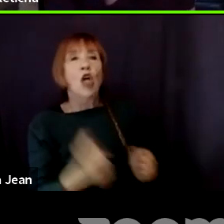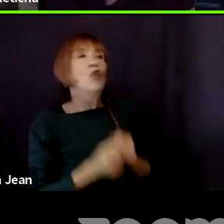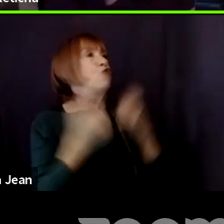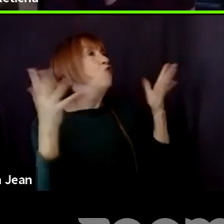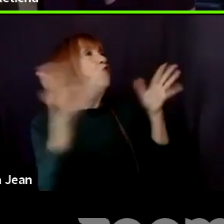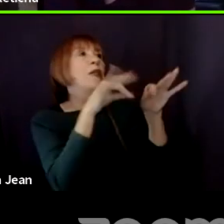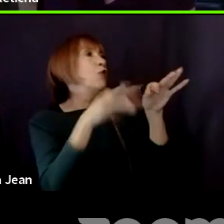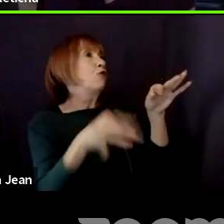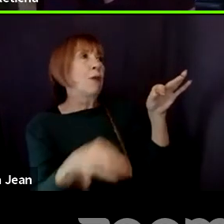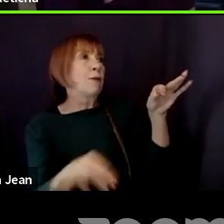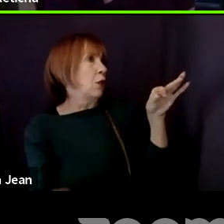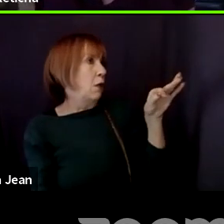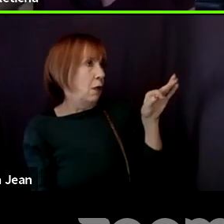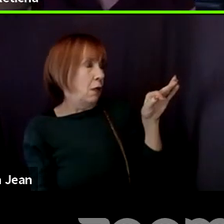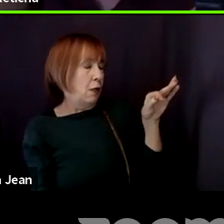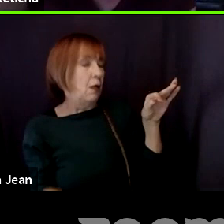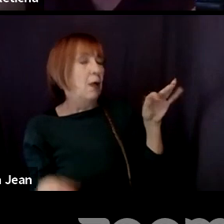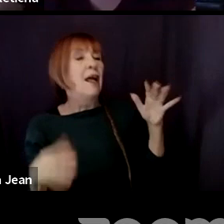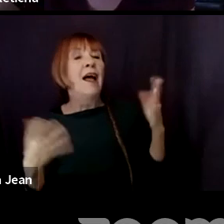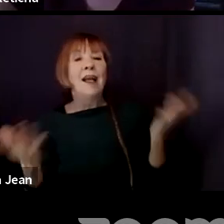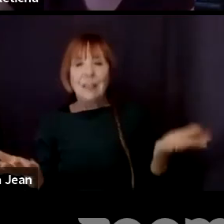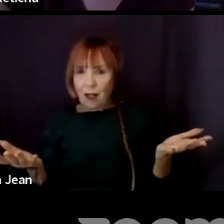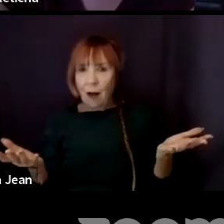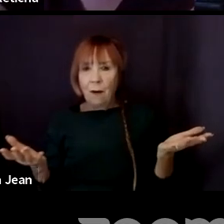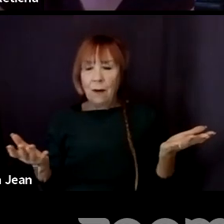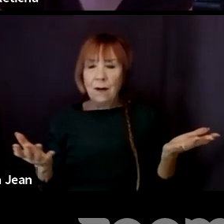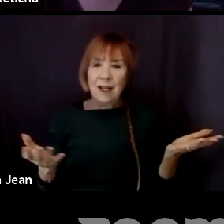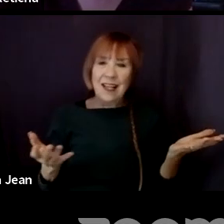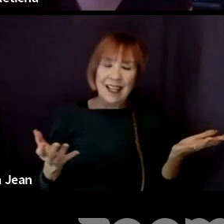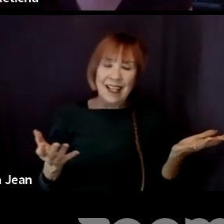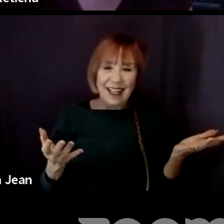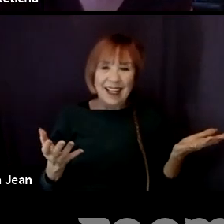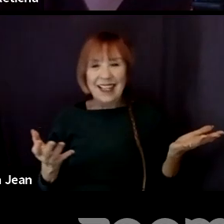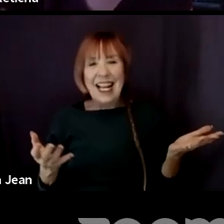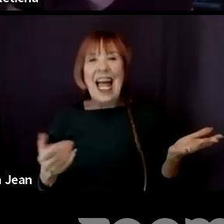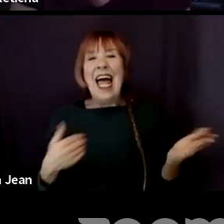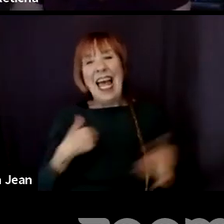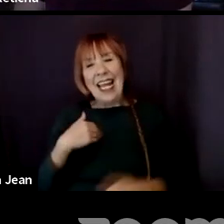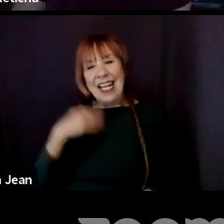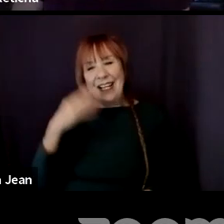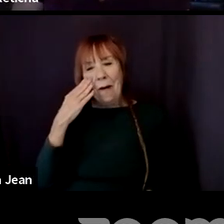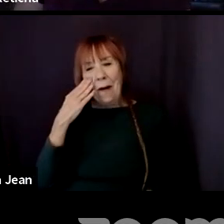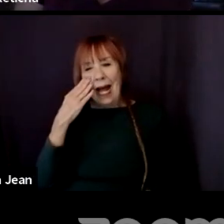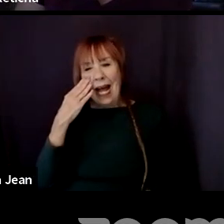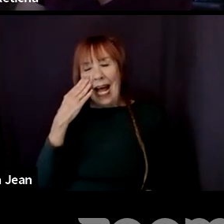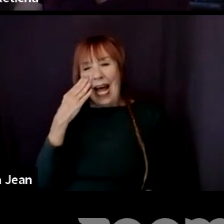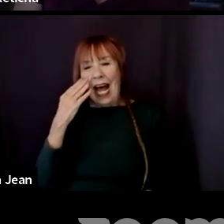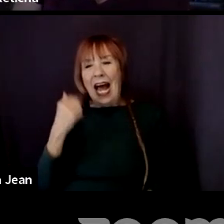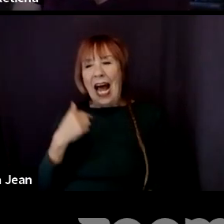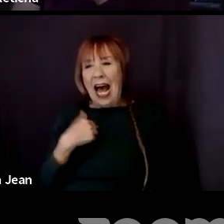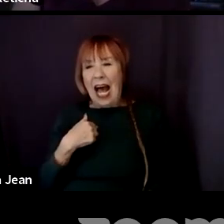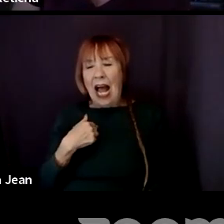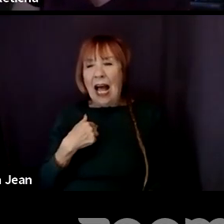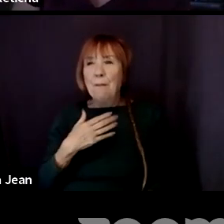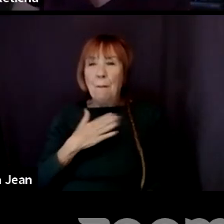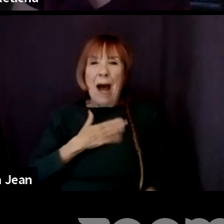And so like, you in your mind and so and I tend to, I wanna see what I'm writing. So my first draft is always long